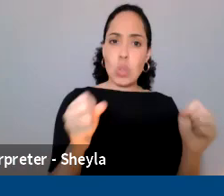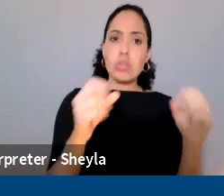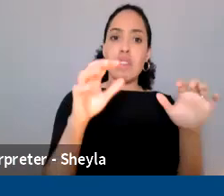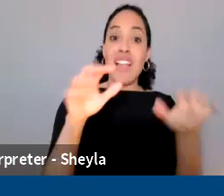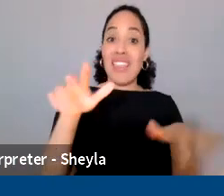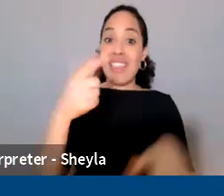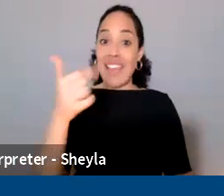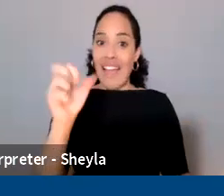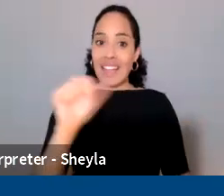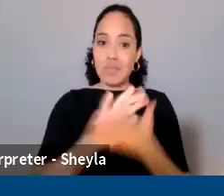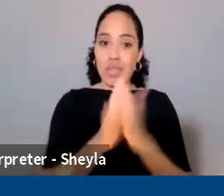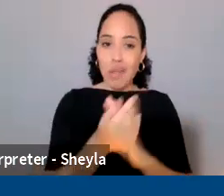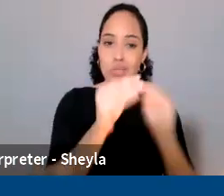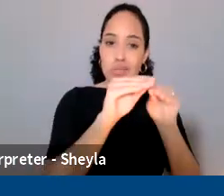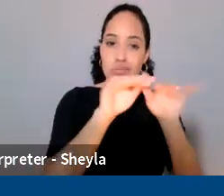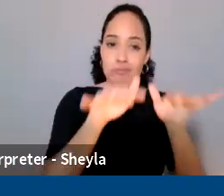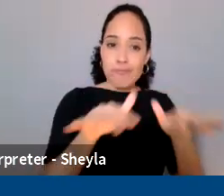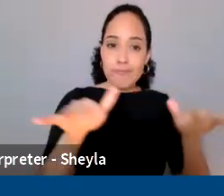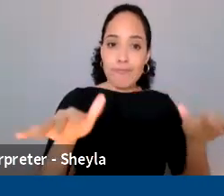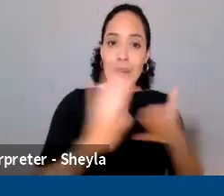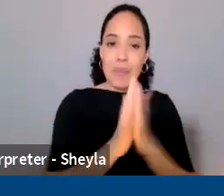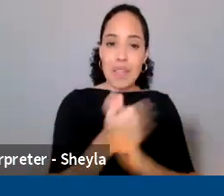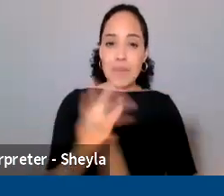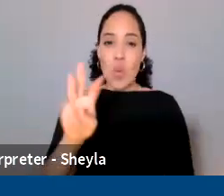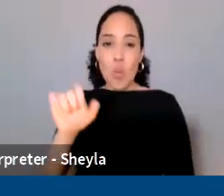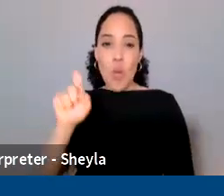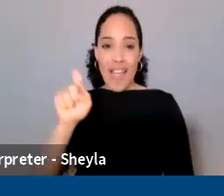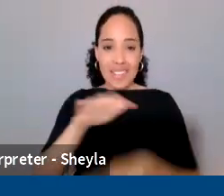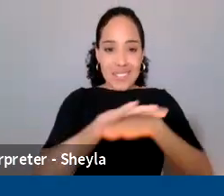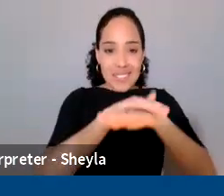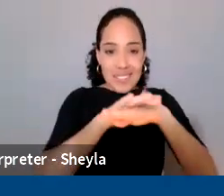this causes the soil to repel water this hydrophobic condition increases the